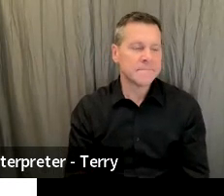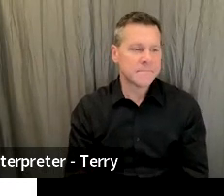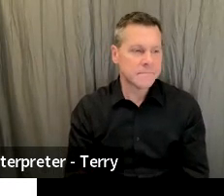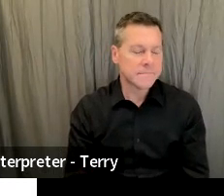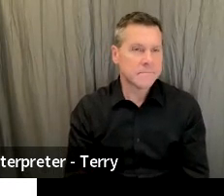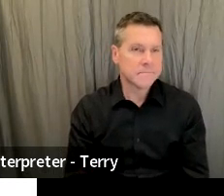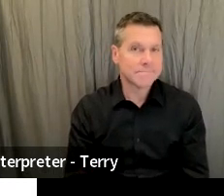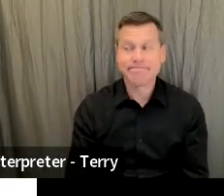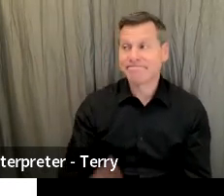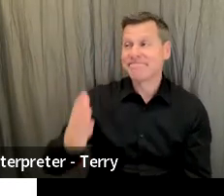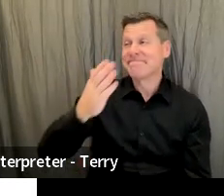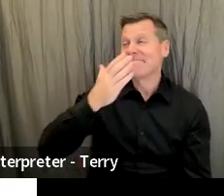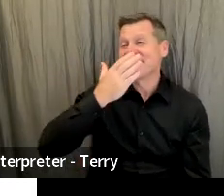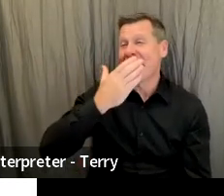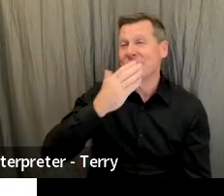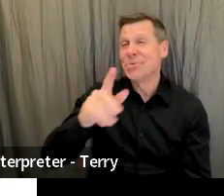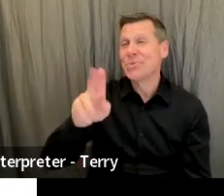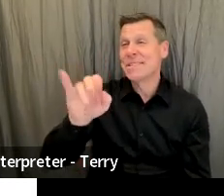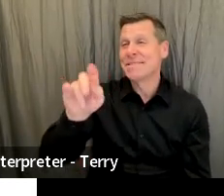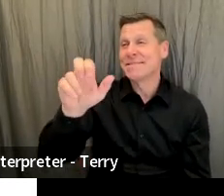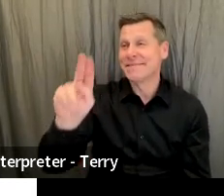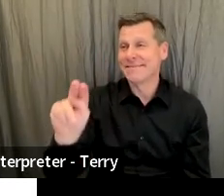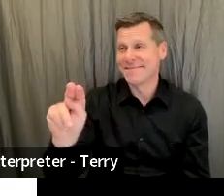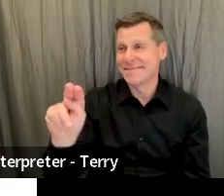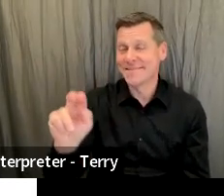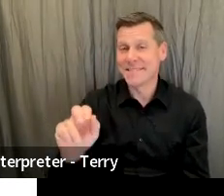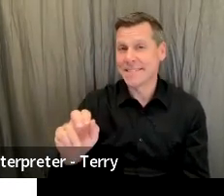Thank you, Christine. So I hope that as